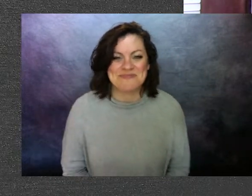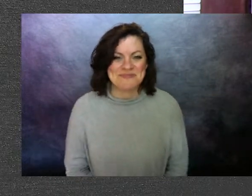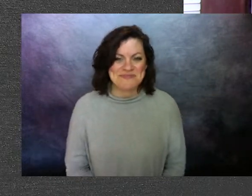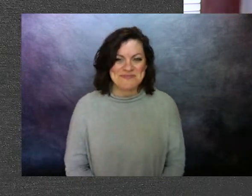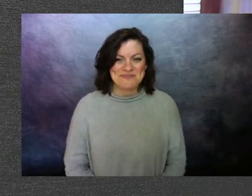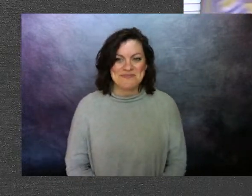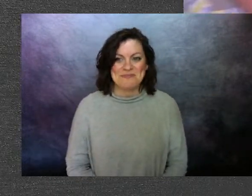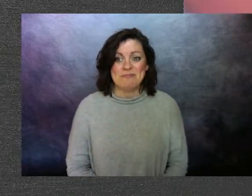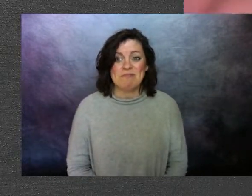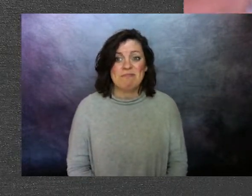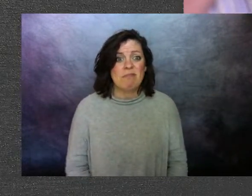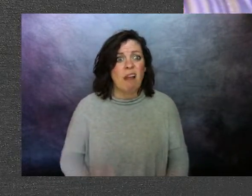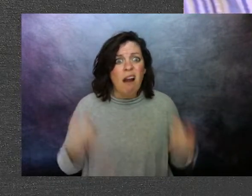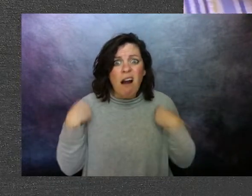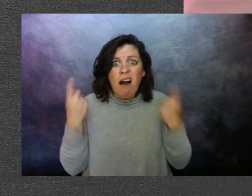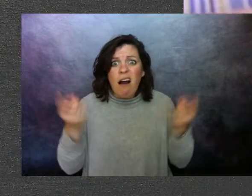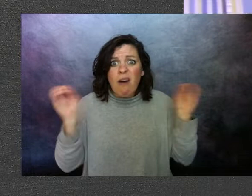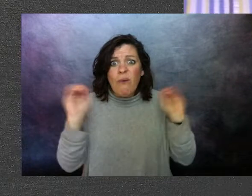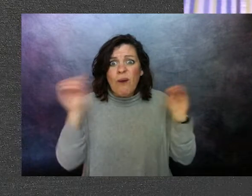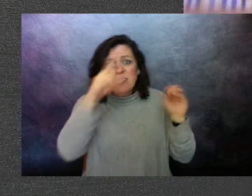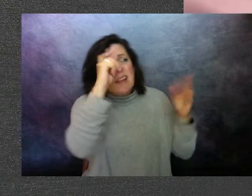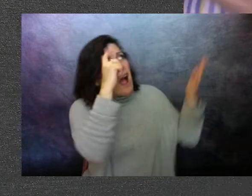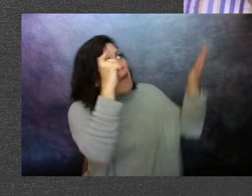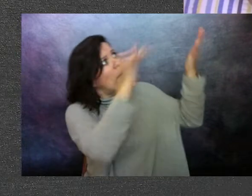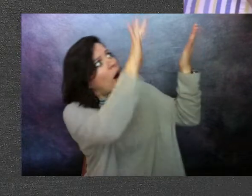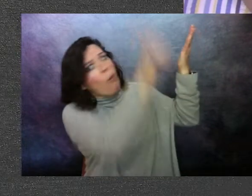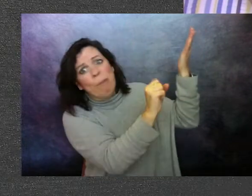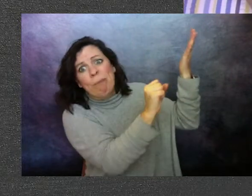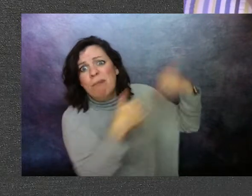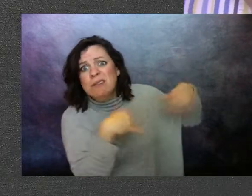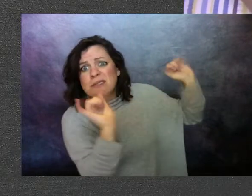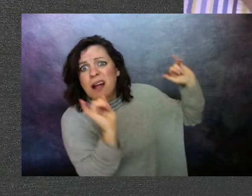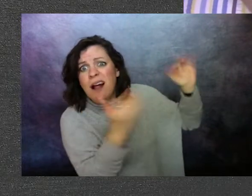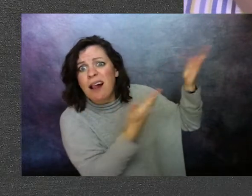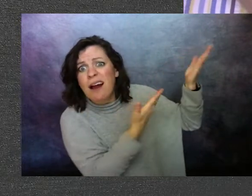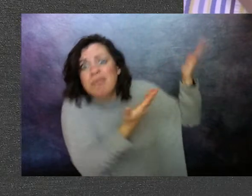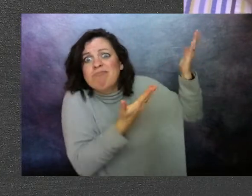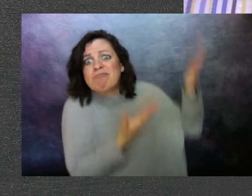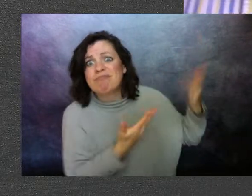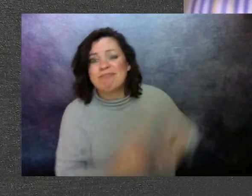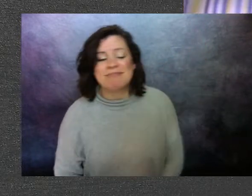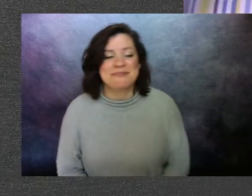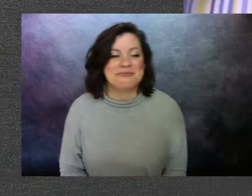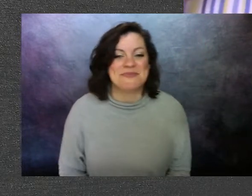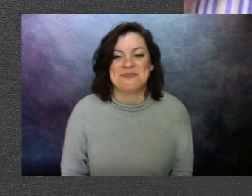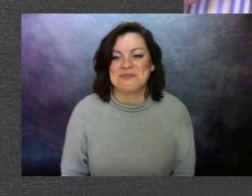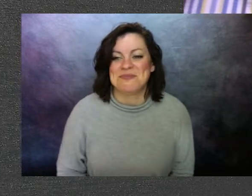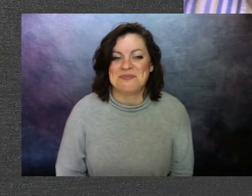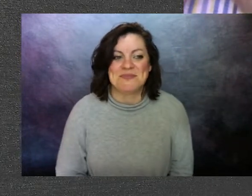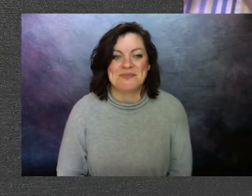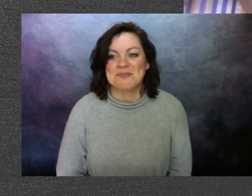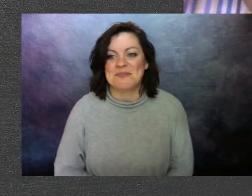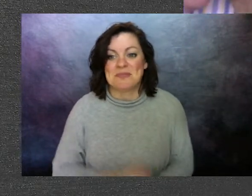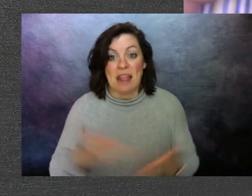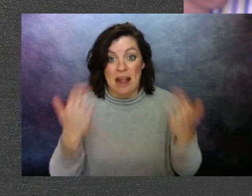In the winter, ugh, we have none for summer so far, we need some summer ones, goodness. Okay, here's the next one.